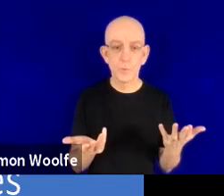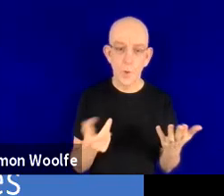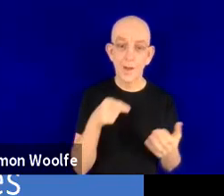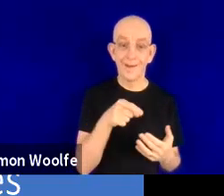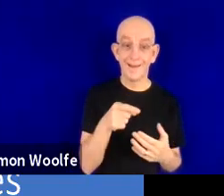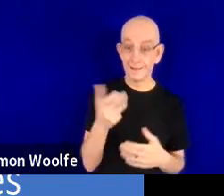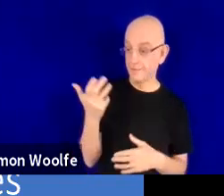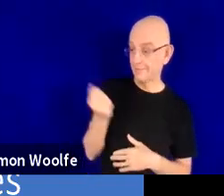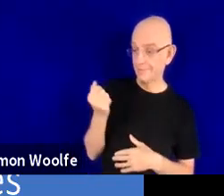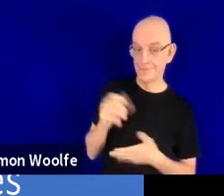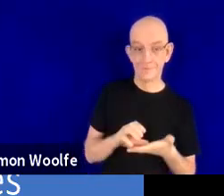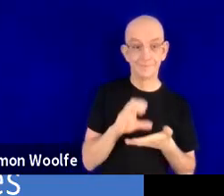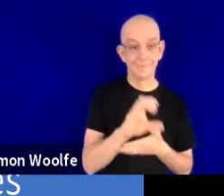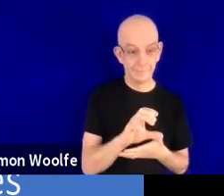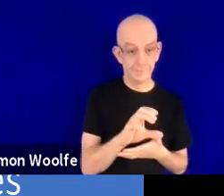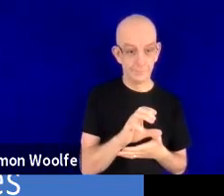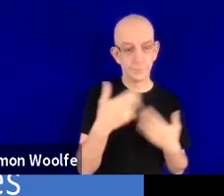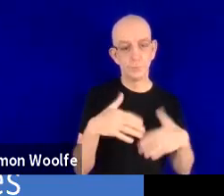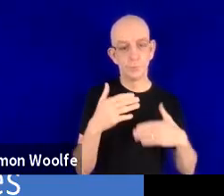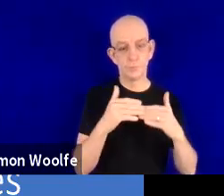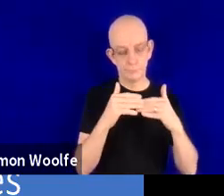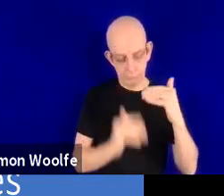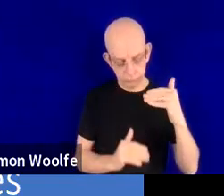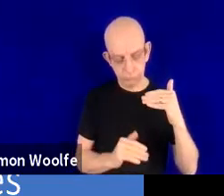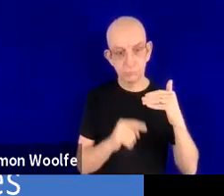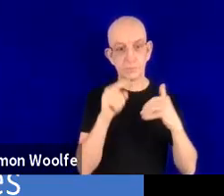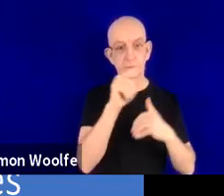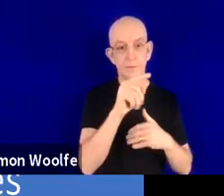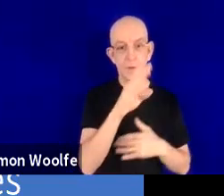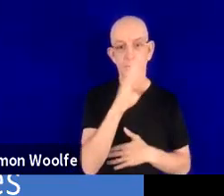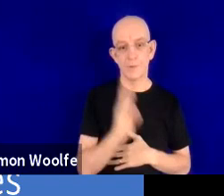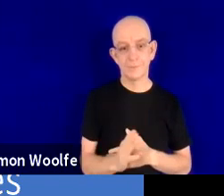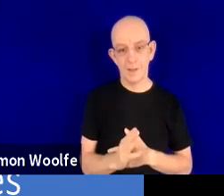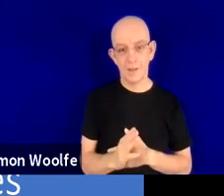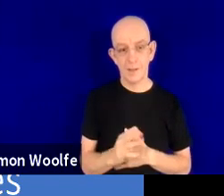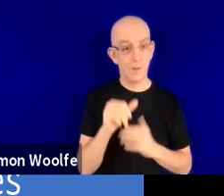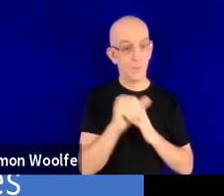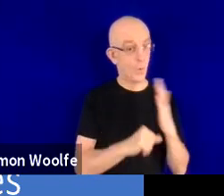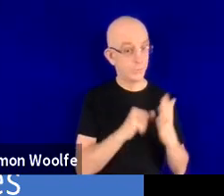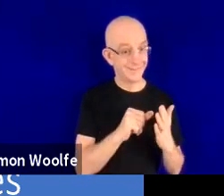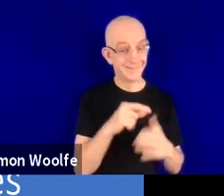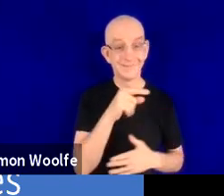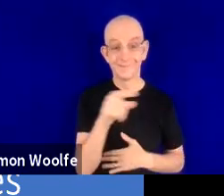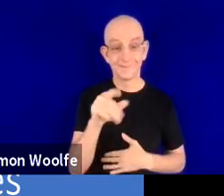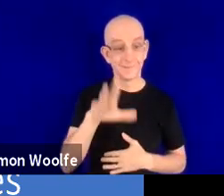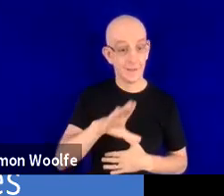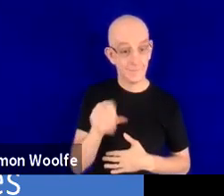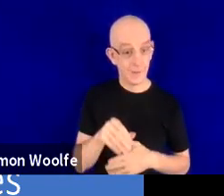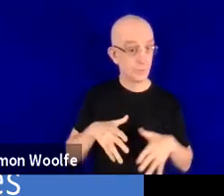So I guess the point is intuitively, one would have probably preferred to have been a person with disability receiving a benefit in Brazil and Mauritius